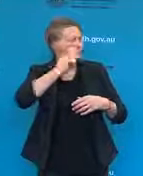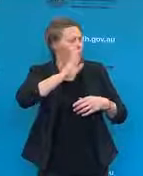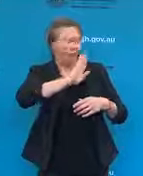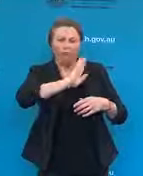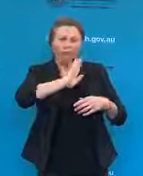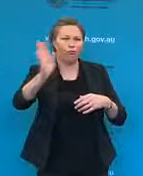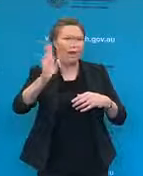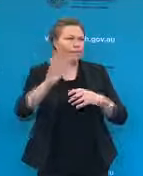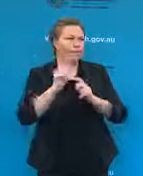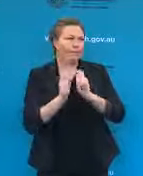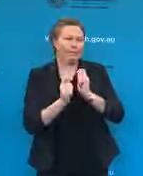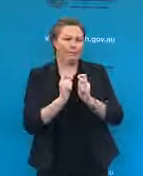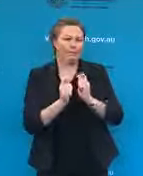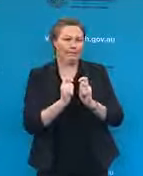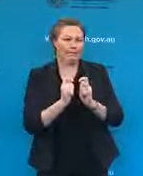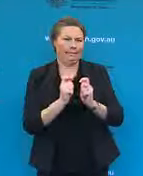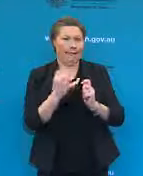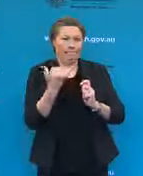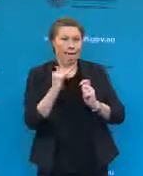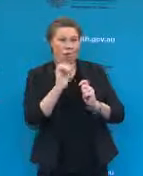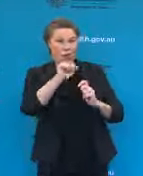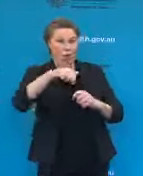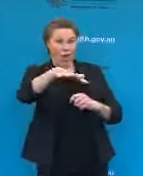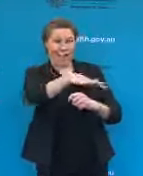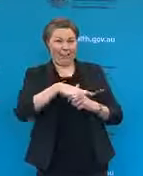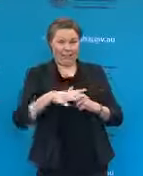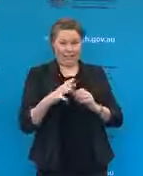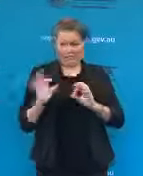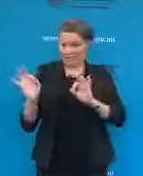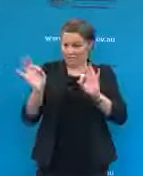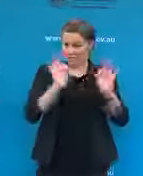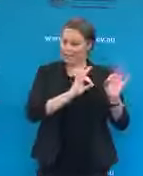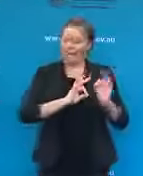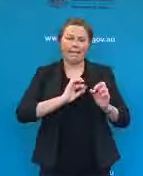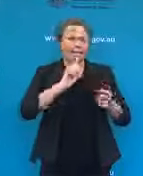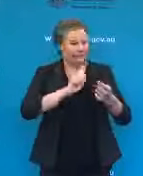many places where they can get tested and be tested. Fortunately, despite these